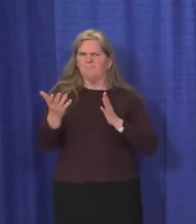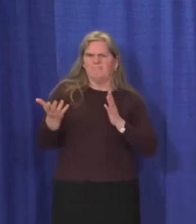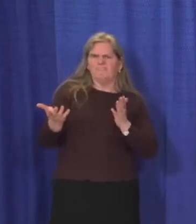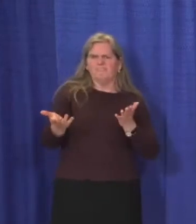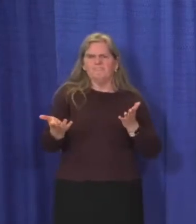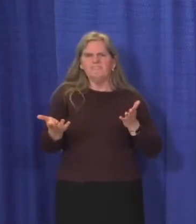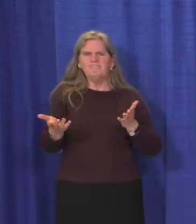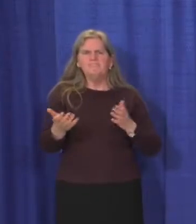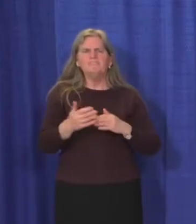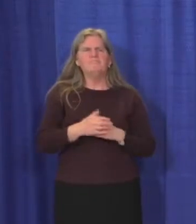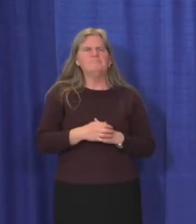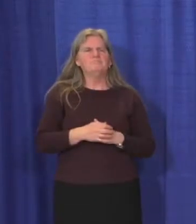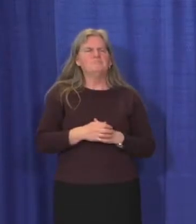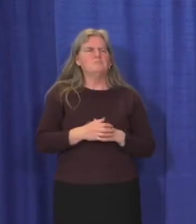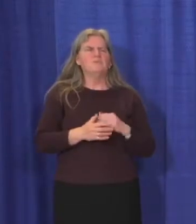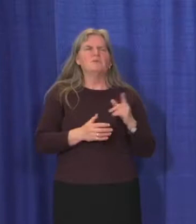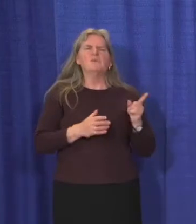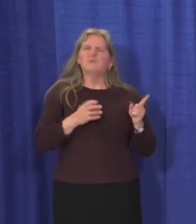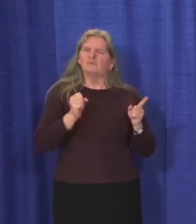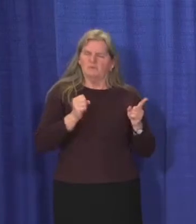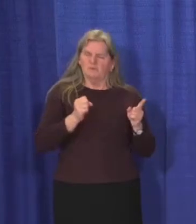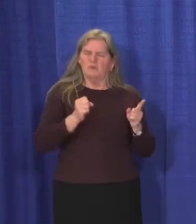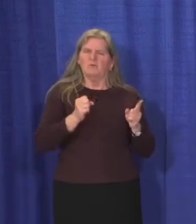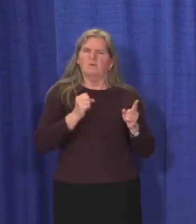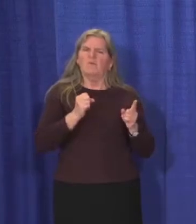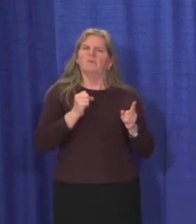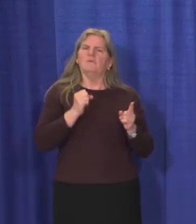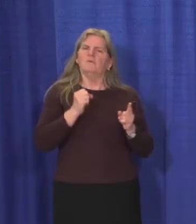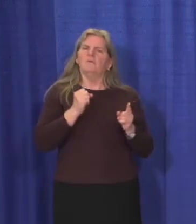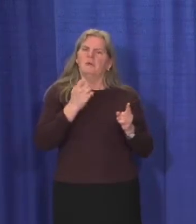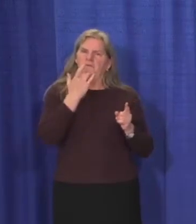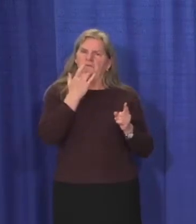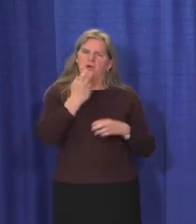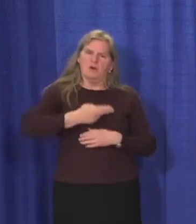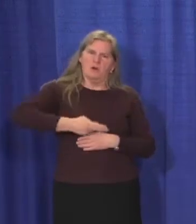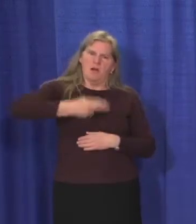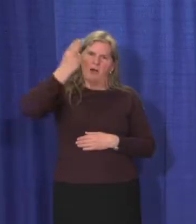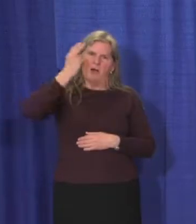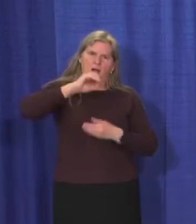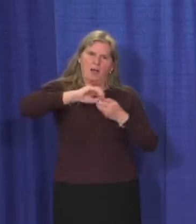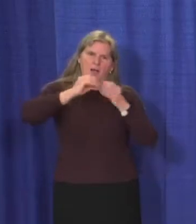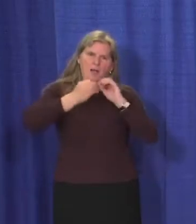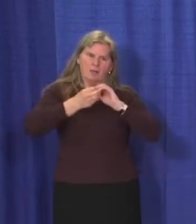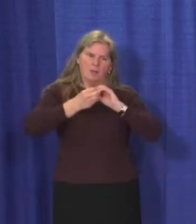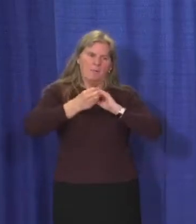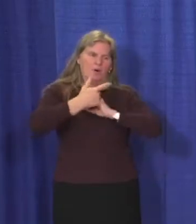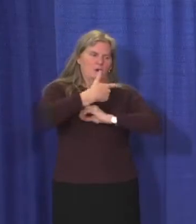for that achievement of high population and I would say that